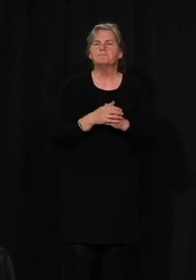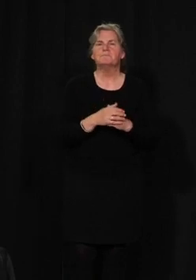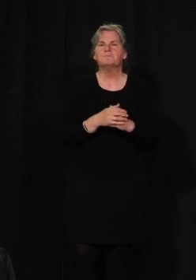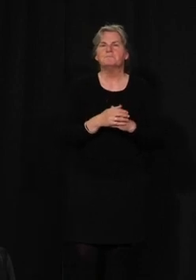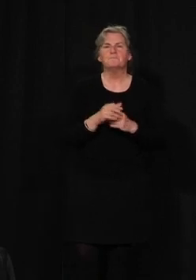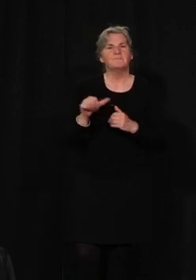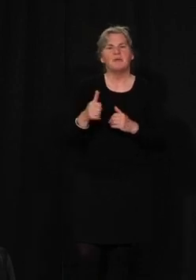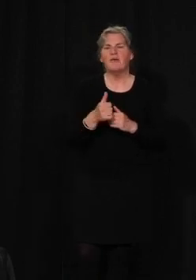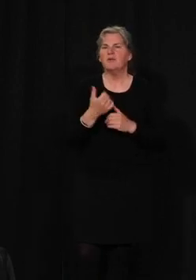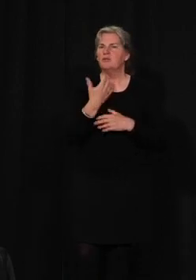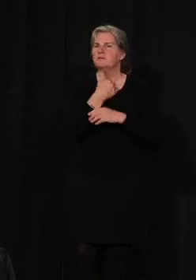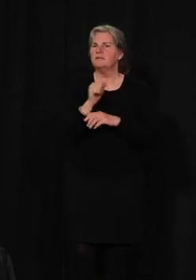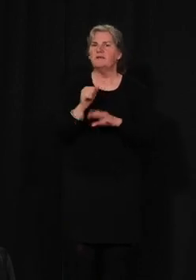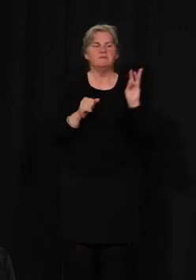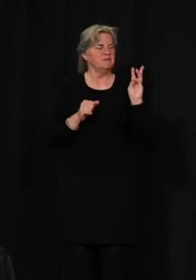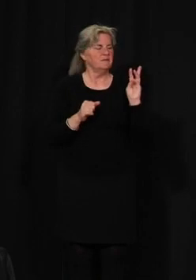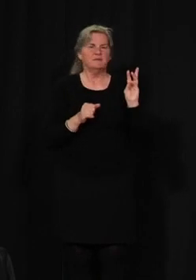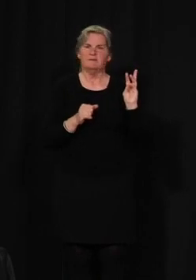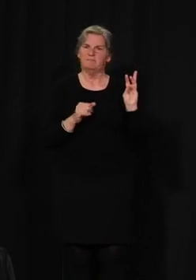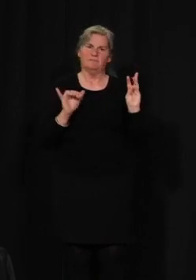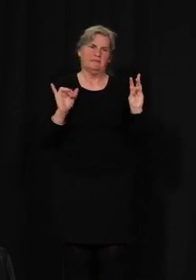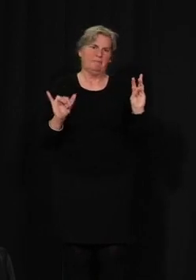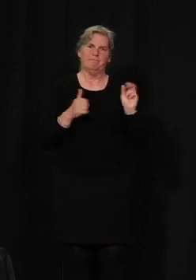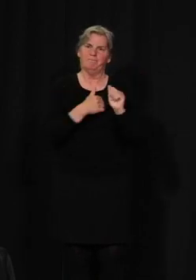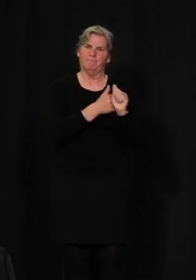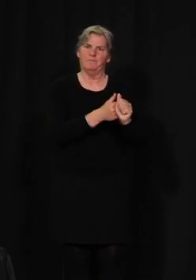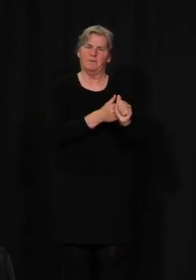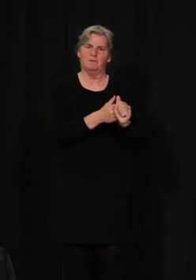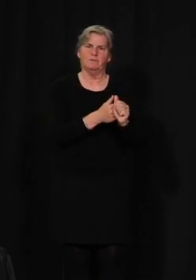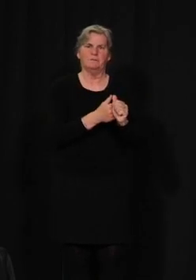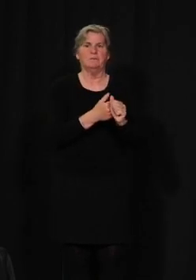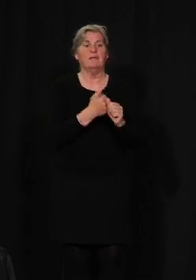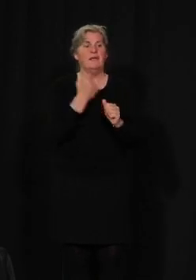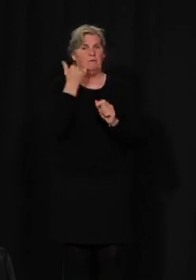measures at the same time, makig sure that if you're sick you sty